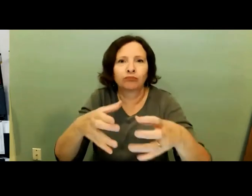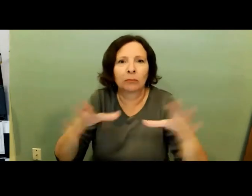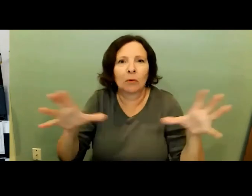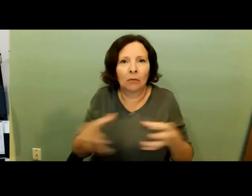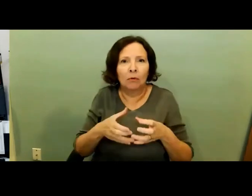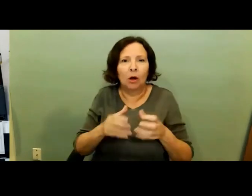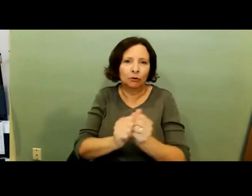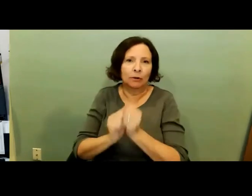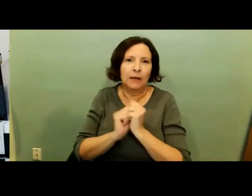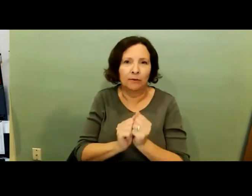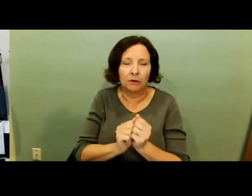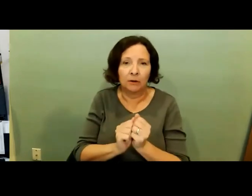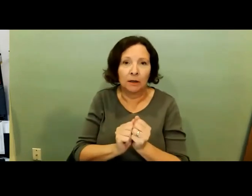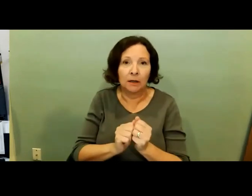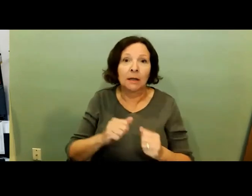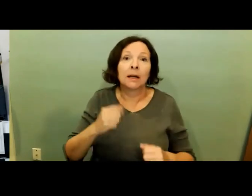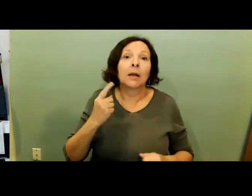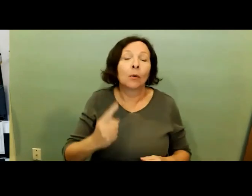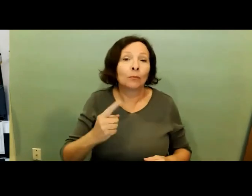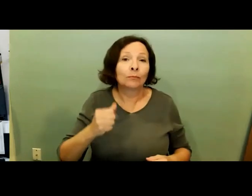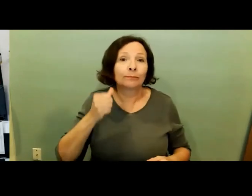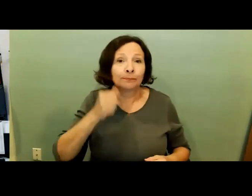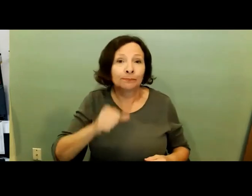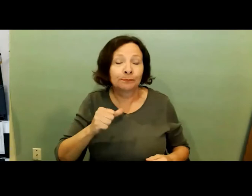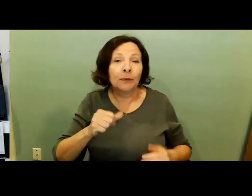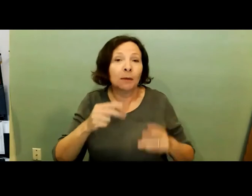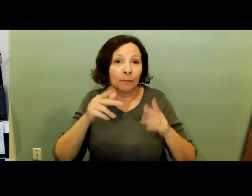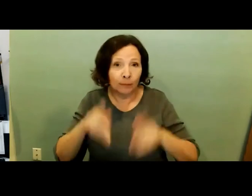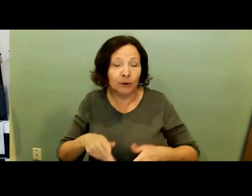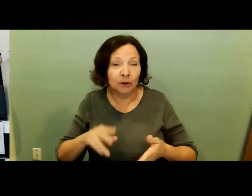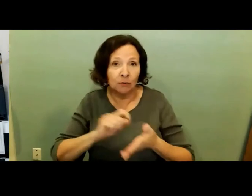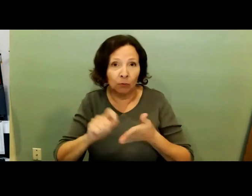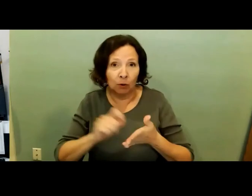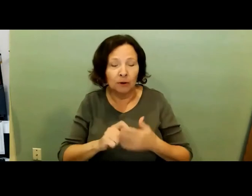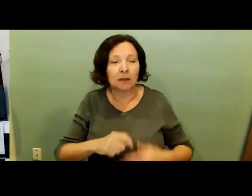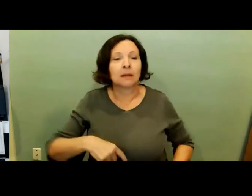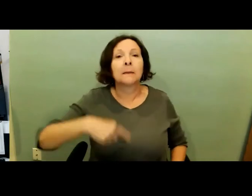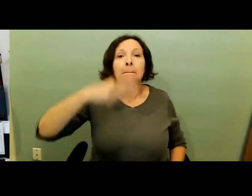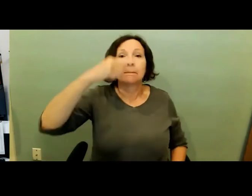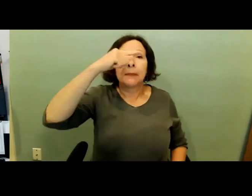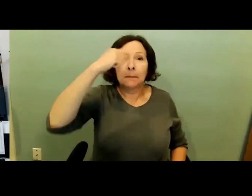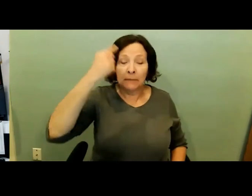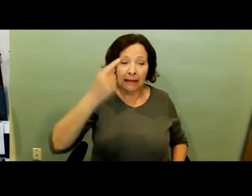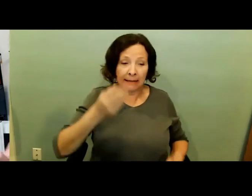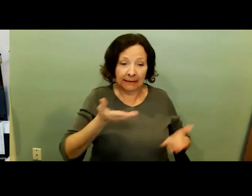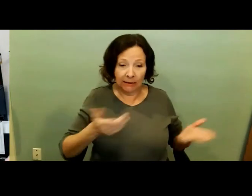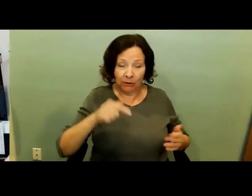There are 2 different ways to look at it. There is one that is just being Black everyone,